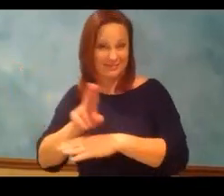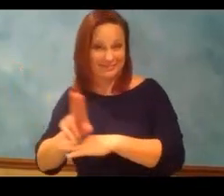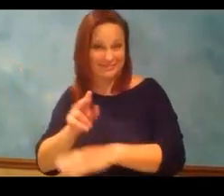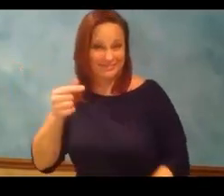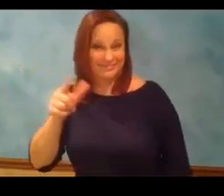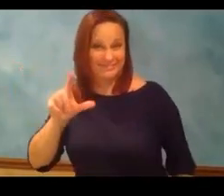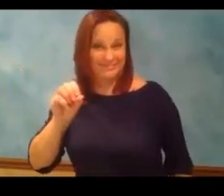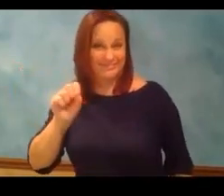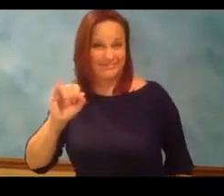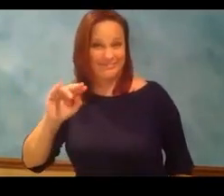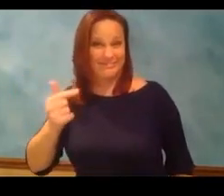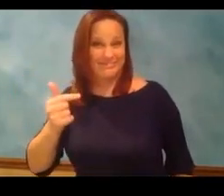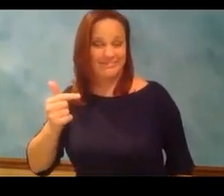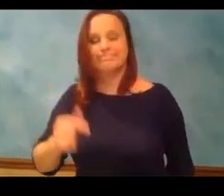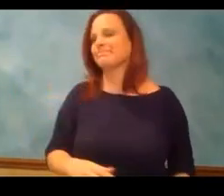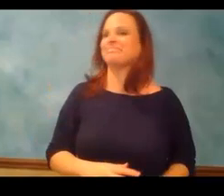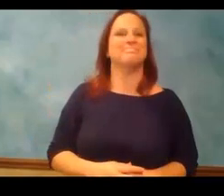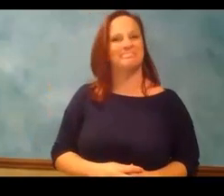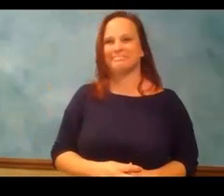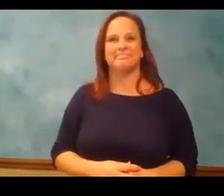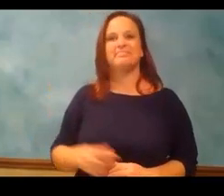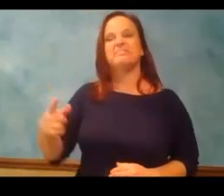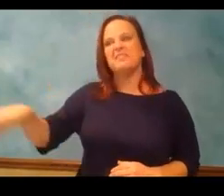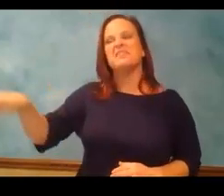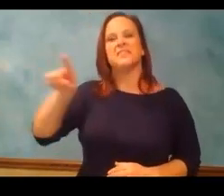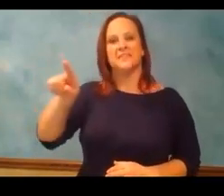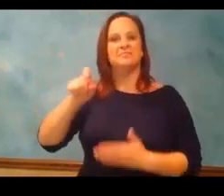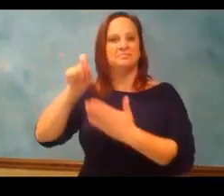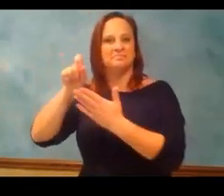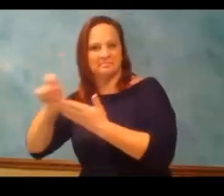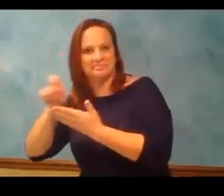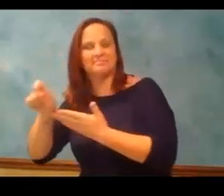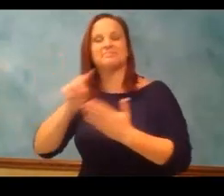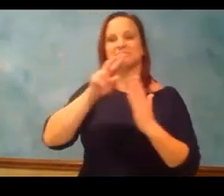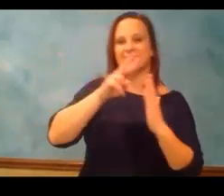People in the deaf community don't use glossing.